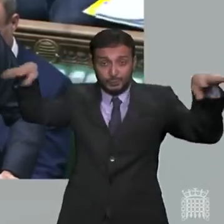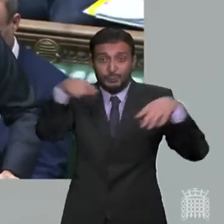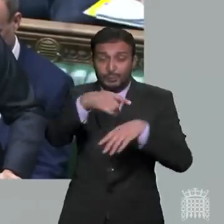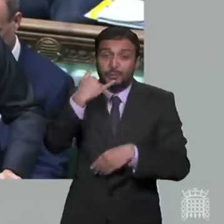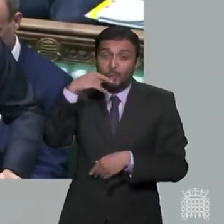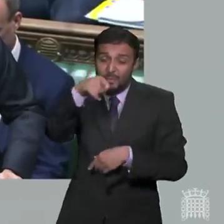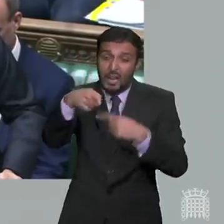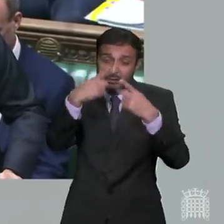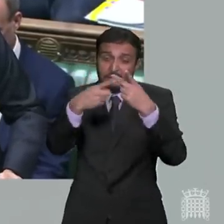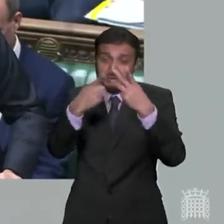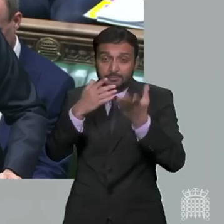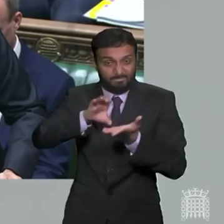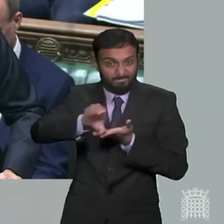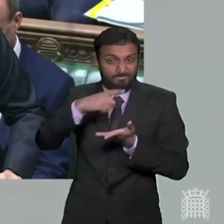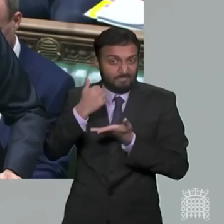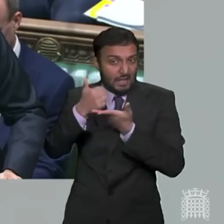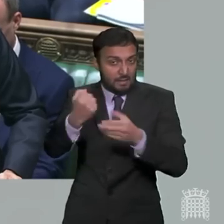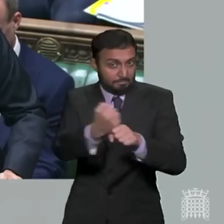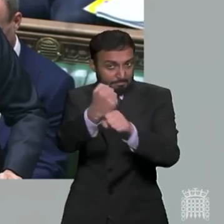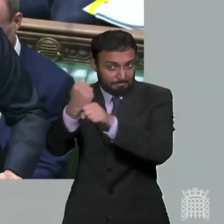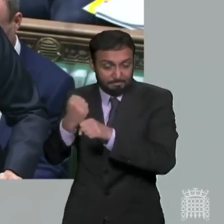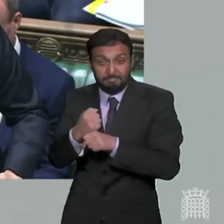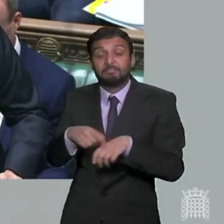We are also working with the Government to repair critical infrastructure, with eight